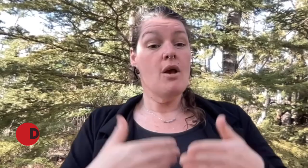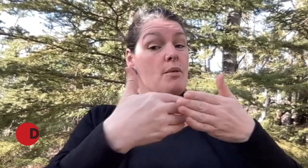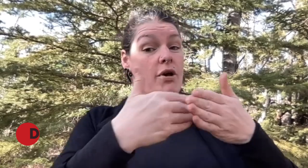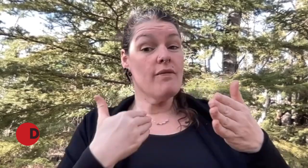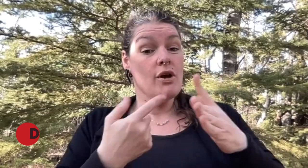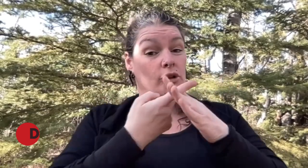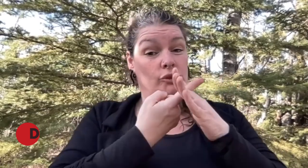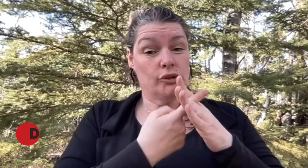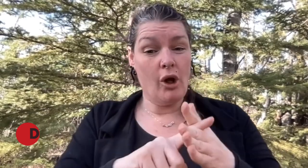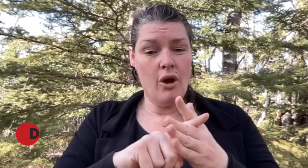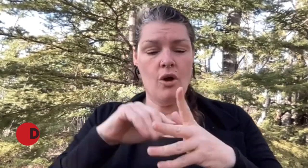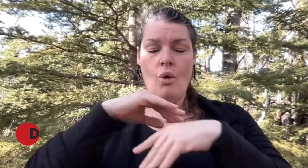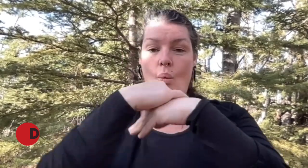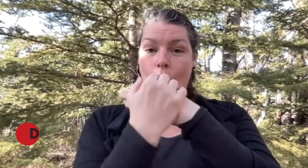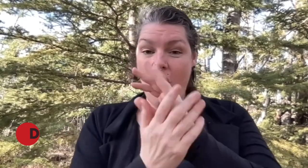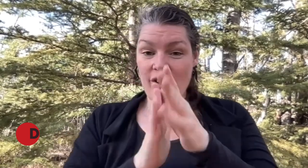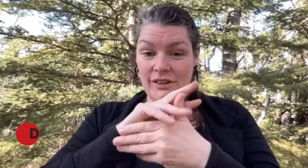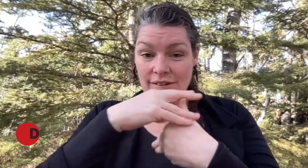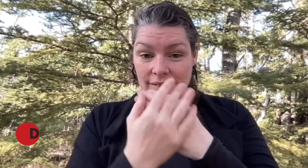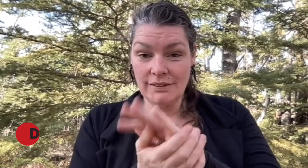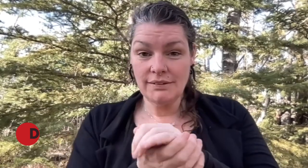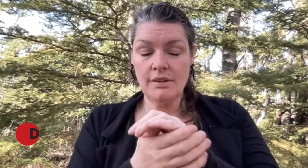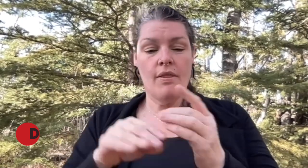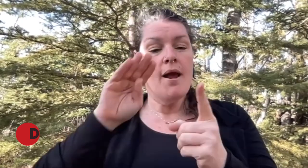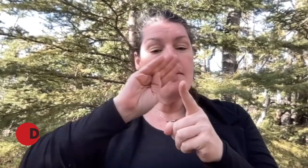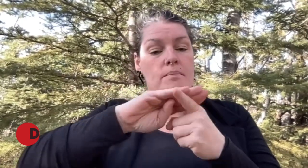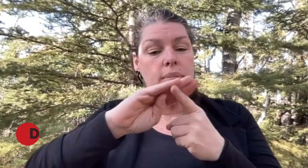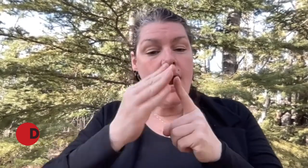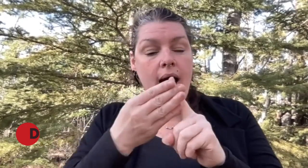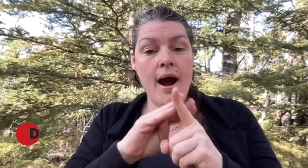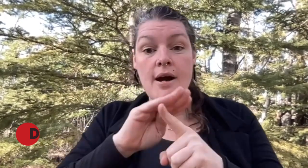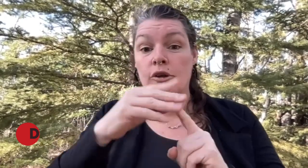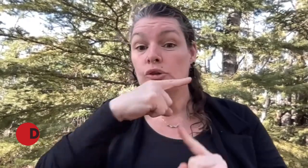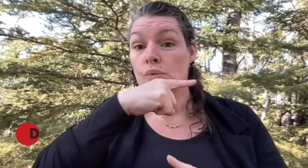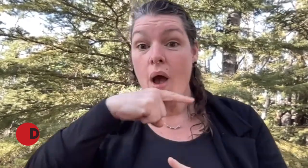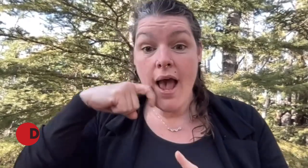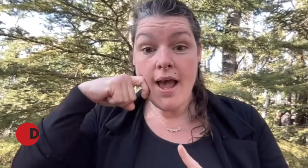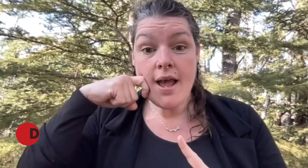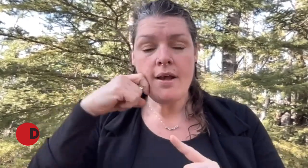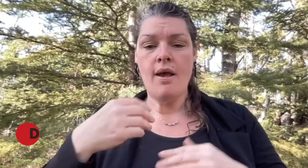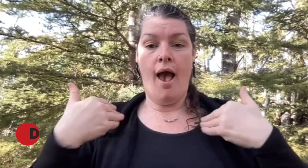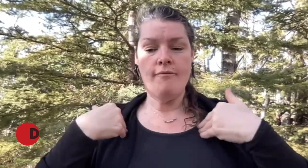Before starting, wash your hands and pat them dry.